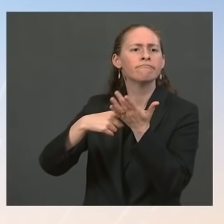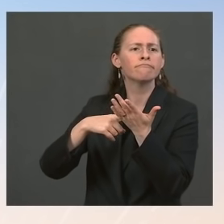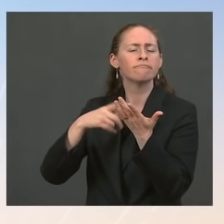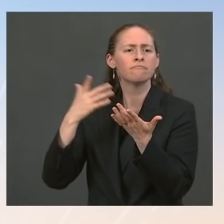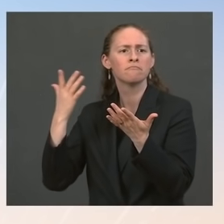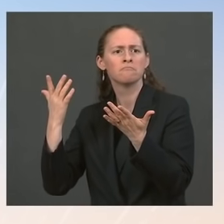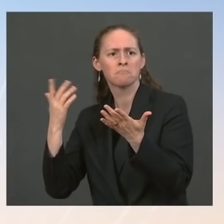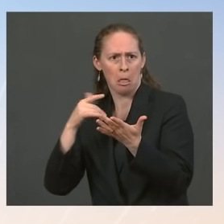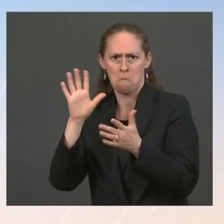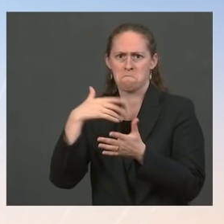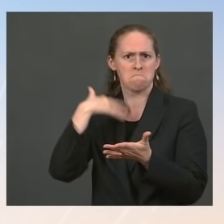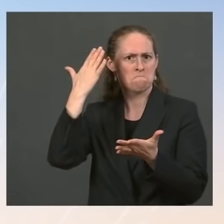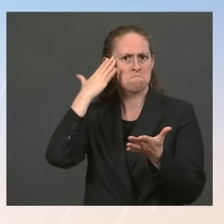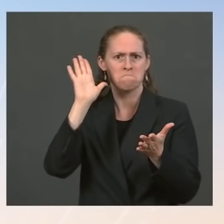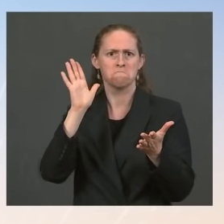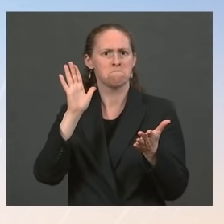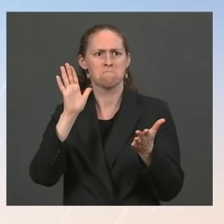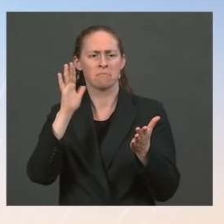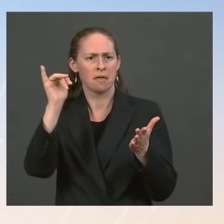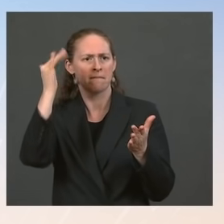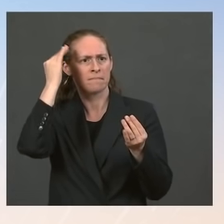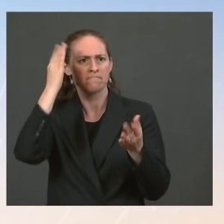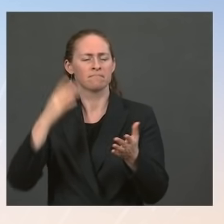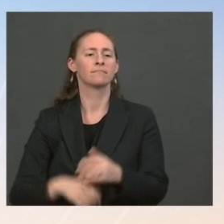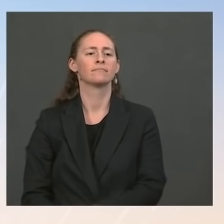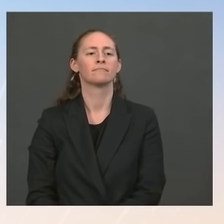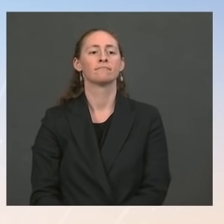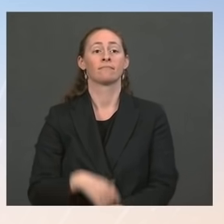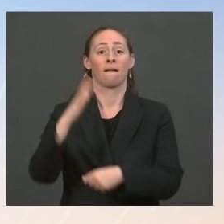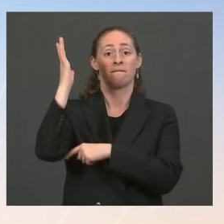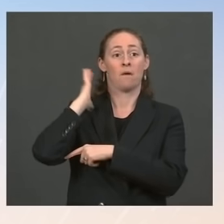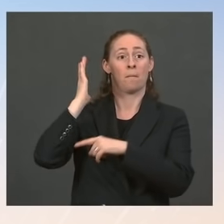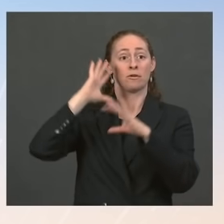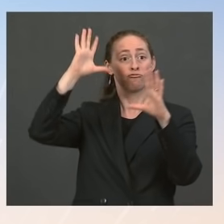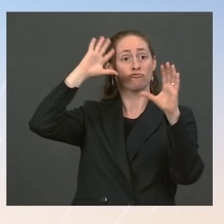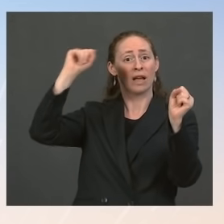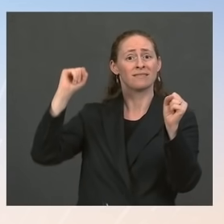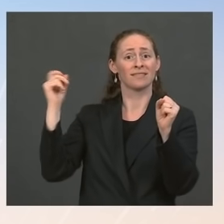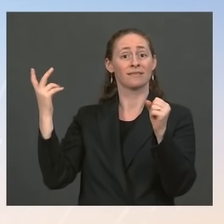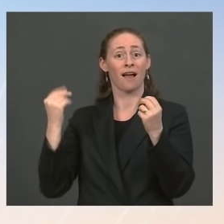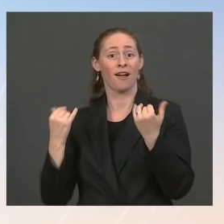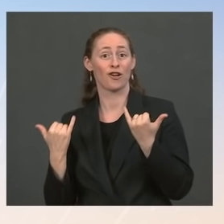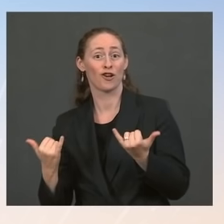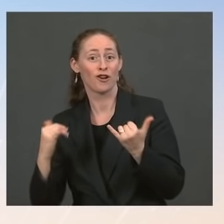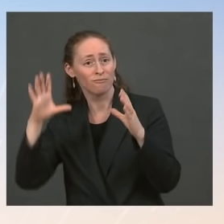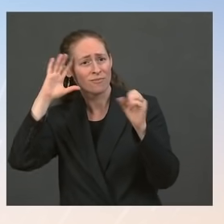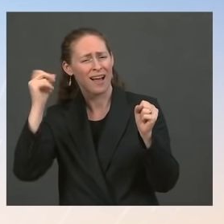Obviously, the current President, the former President are friends, and they engage on a regular basis.